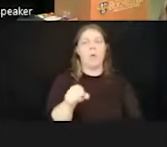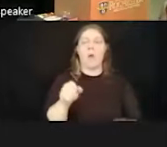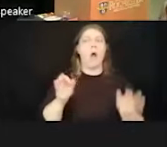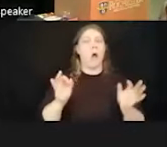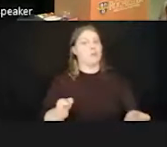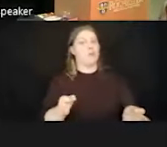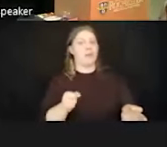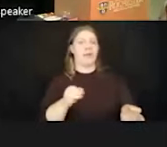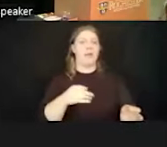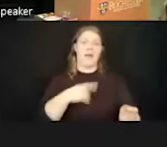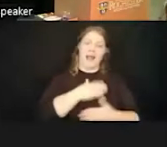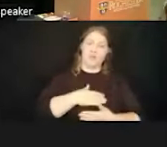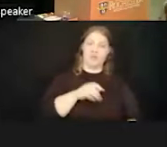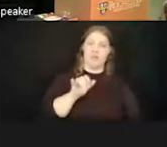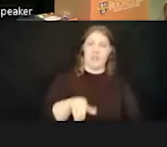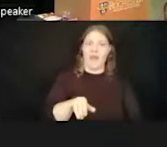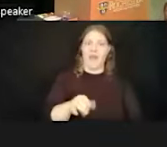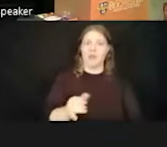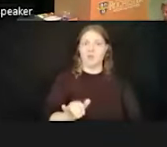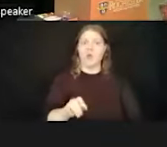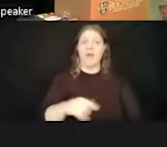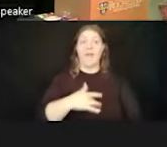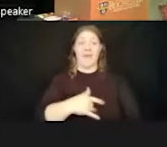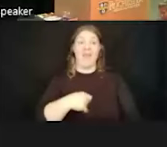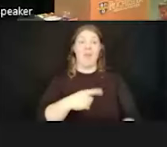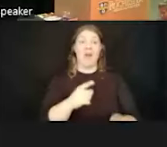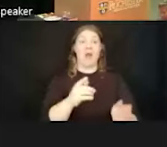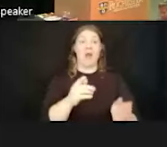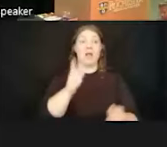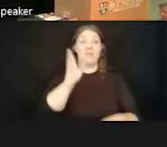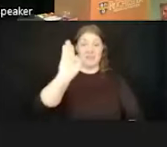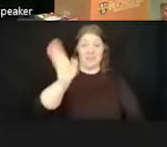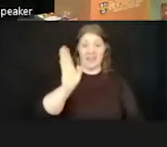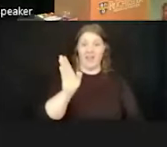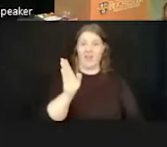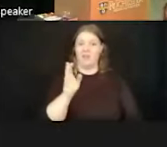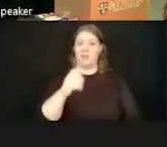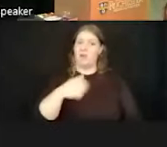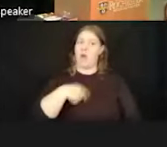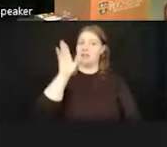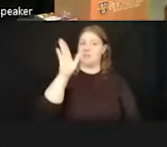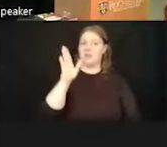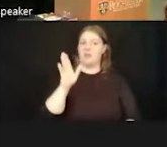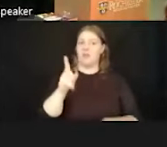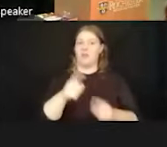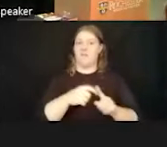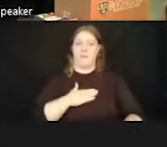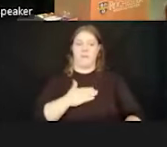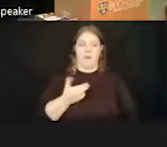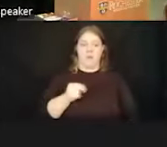I tend to talk or represent I try to speak from a sense of where I'm coming from the perspective of